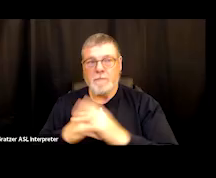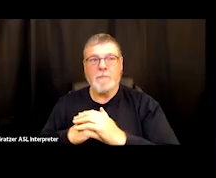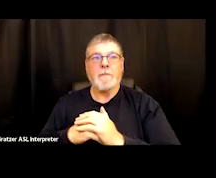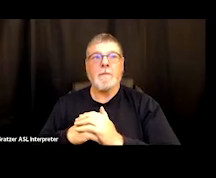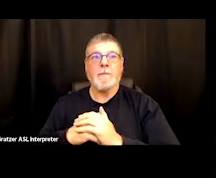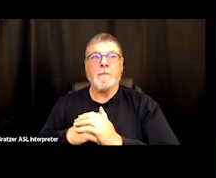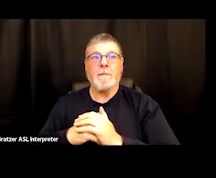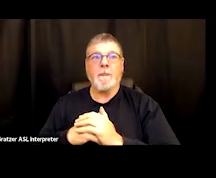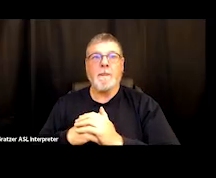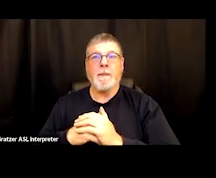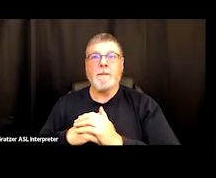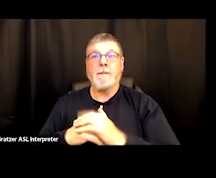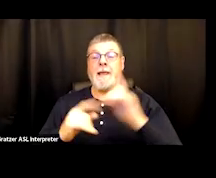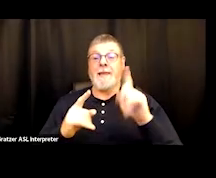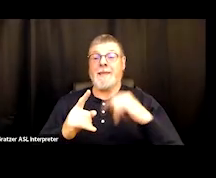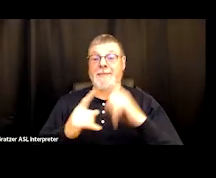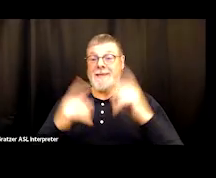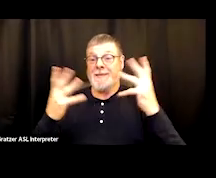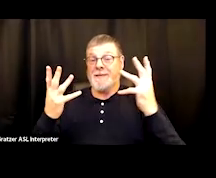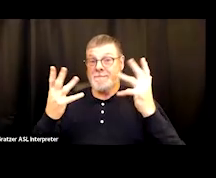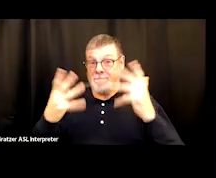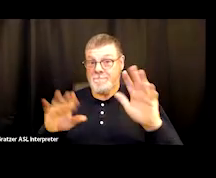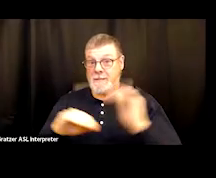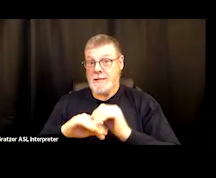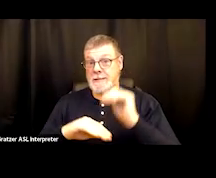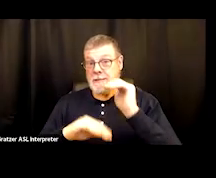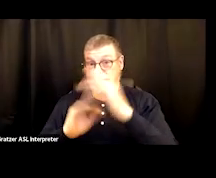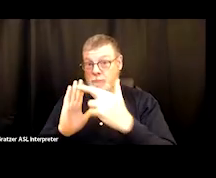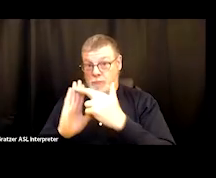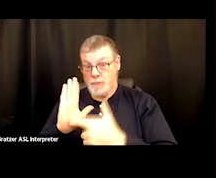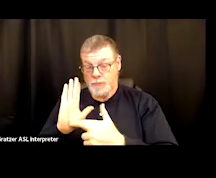Then once you submit the registration,